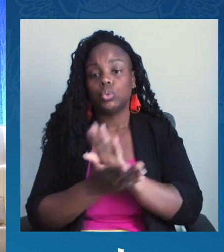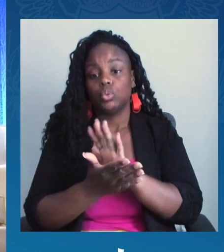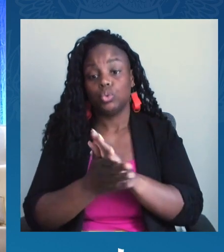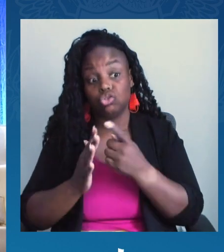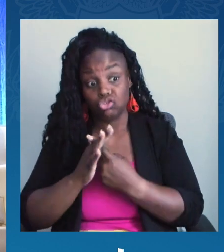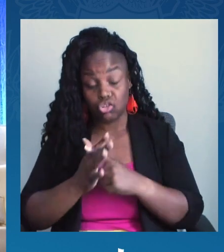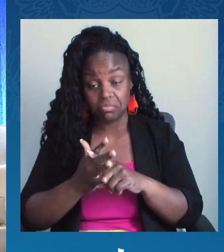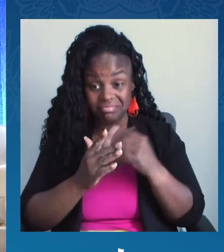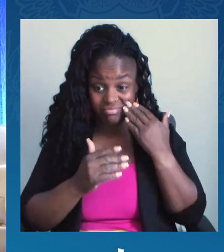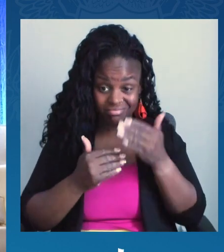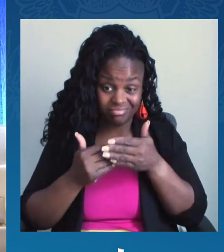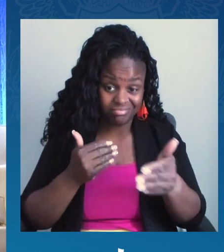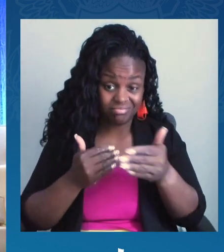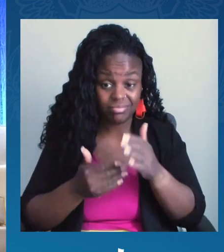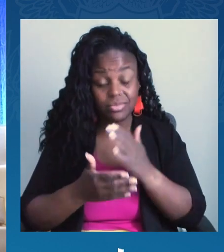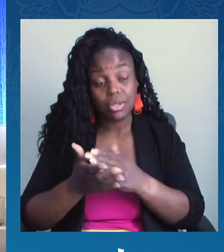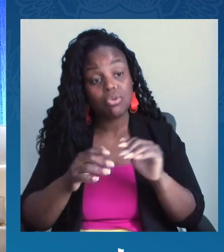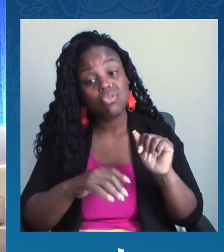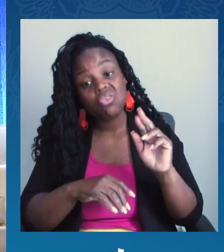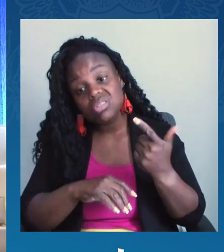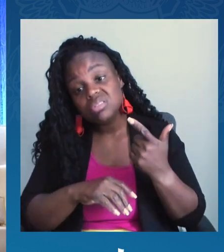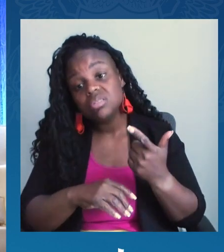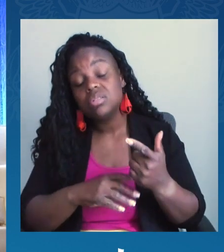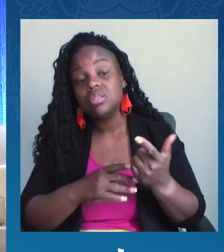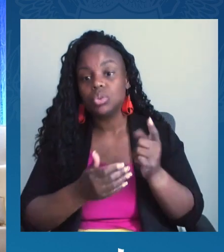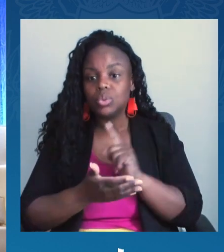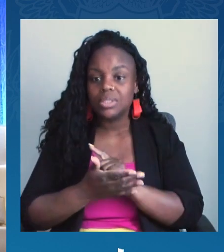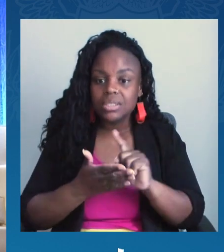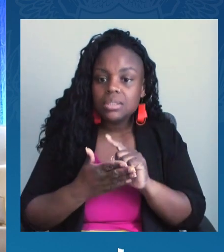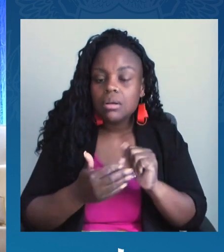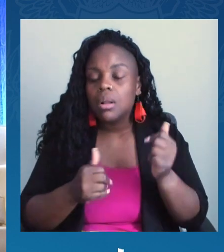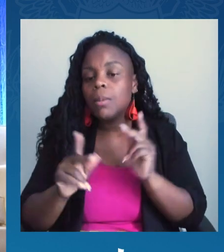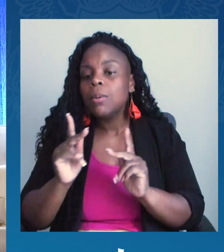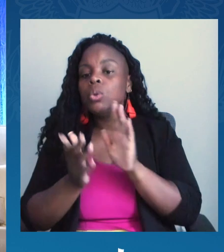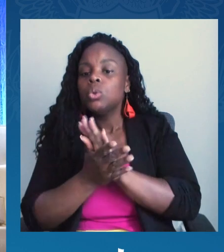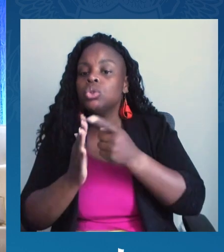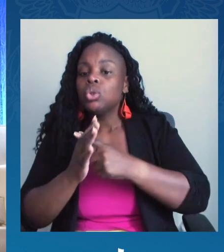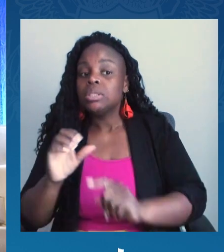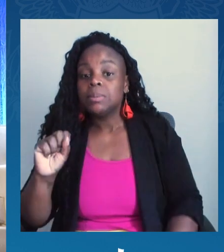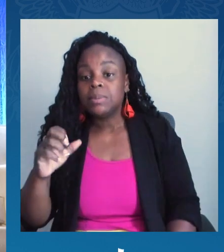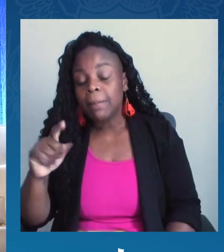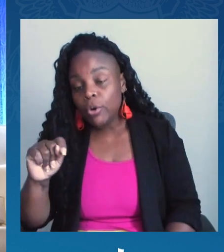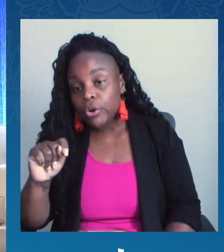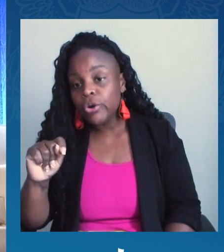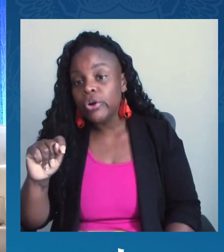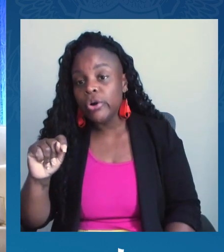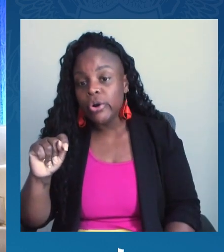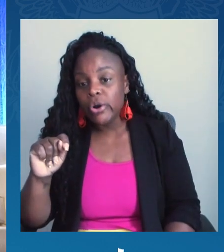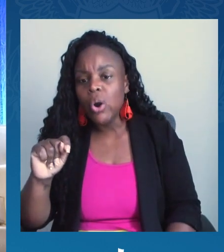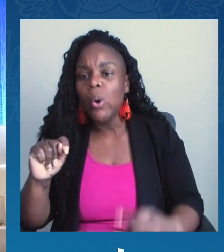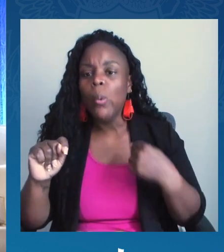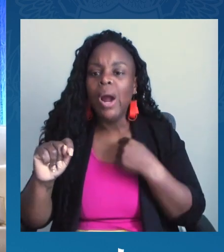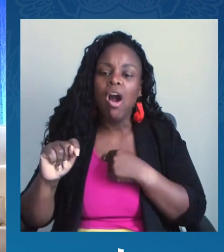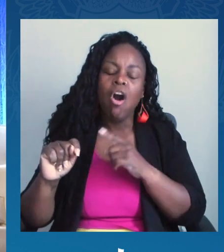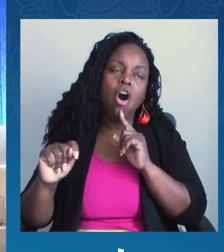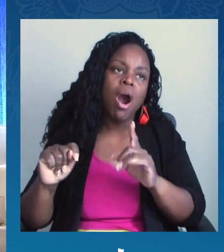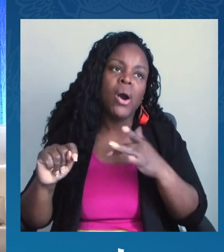and a few weeks for others in September. That we all were heartbroken about what happened to Ubaldo. Yeah.